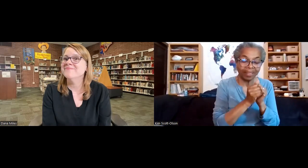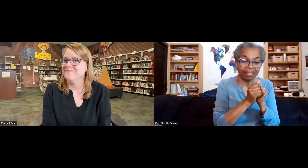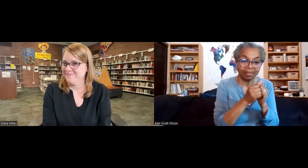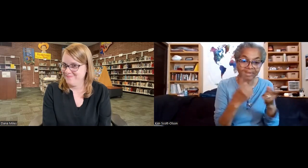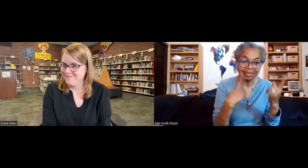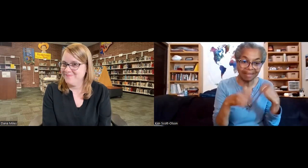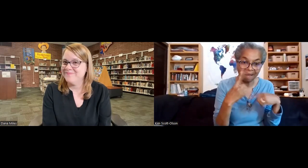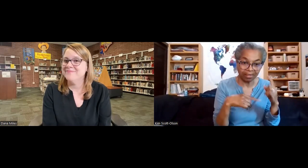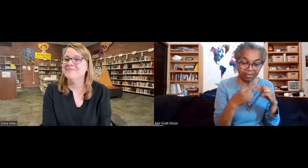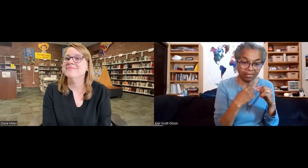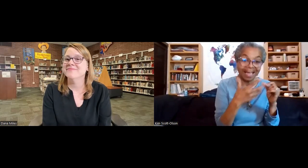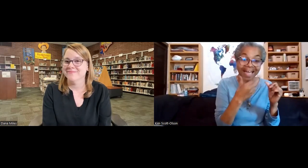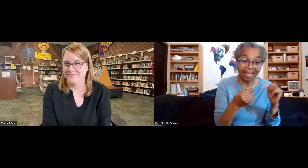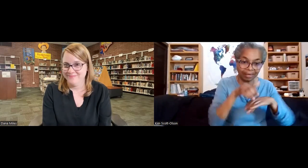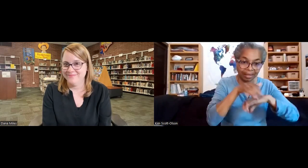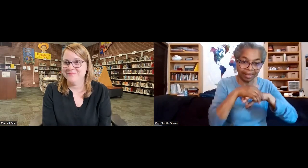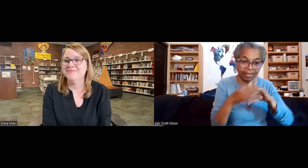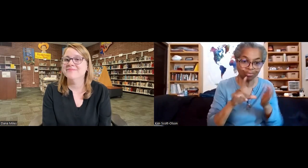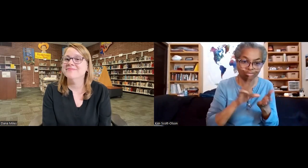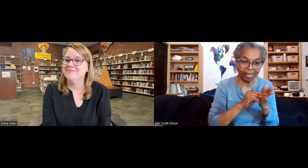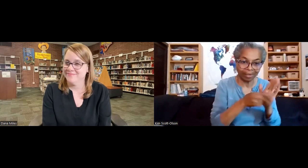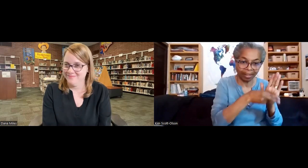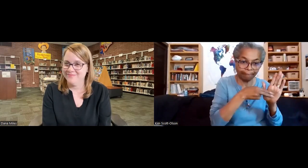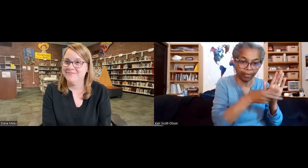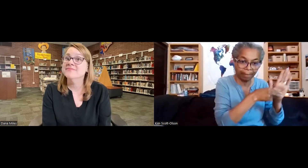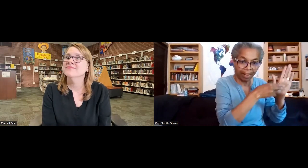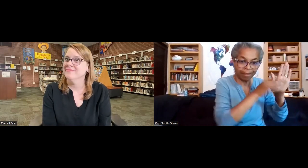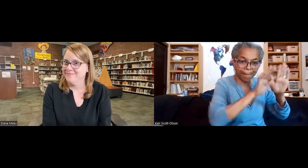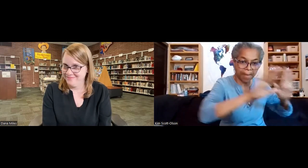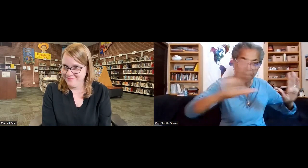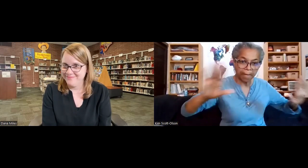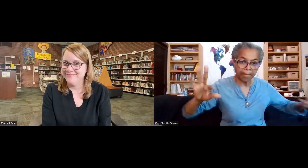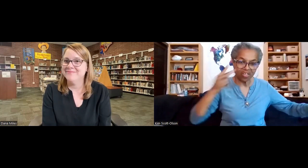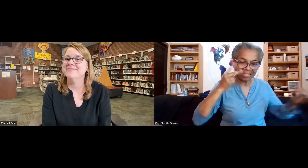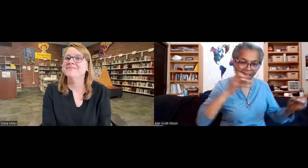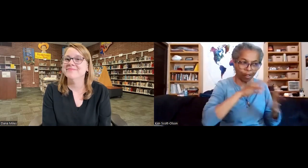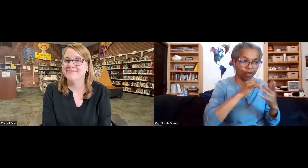with ASL signs, in addition to printed English labels.